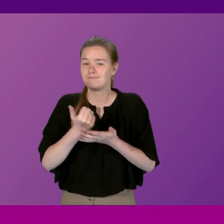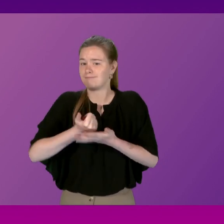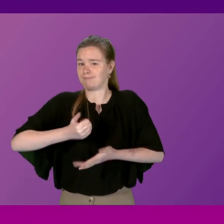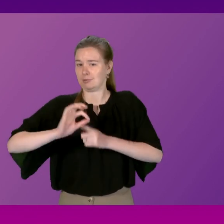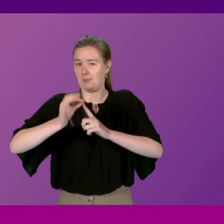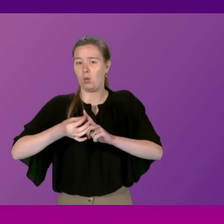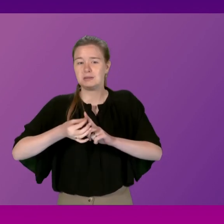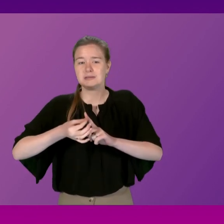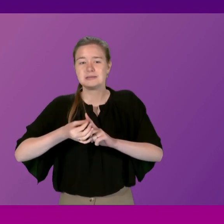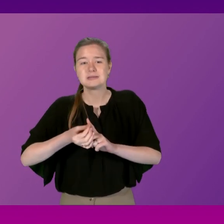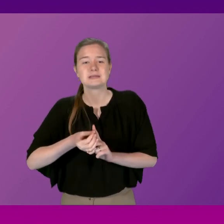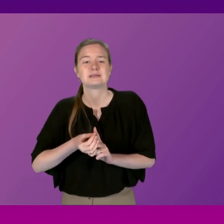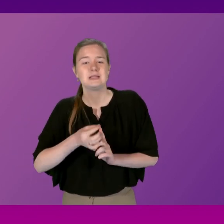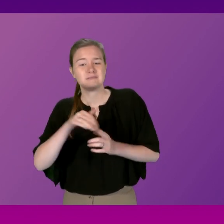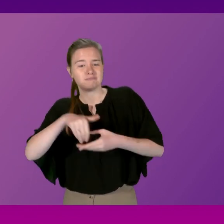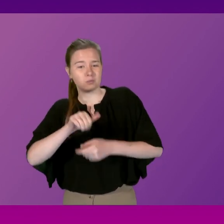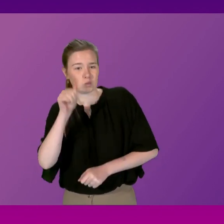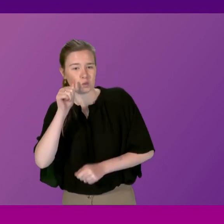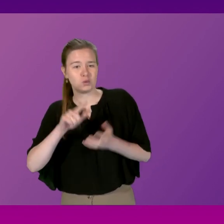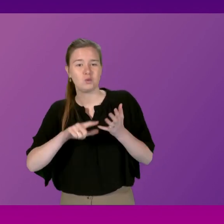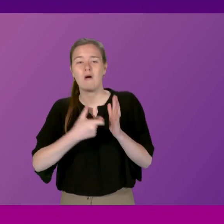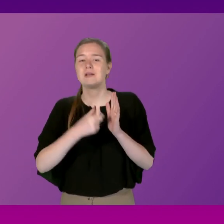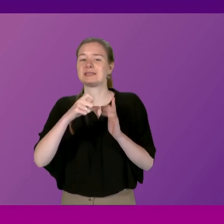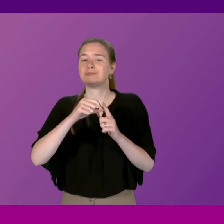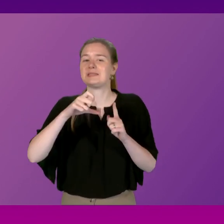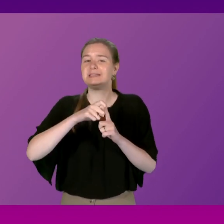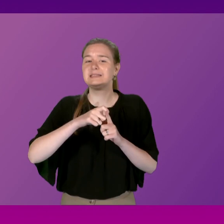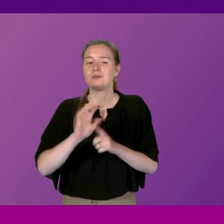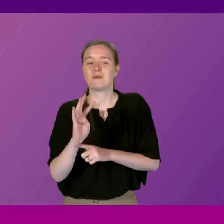The member will be aware that the UNCRPD is one of four treaties that we are seeking to